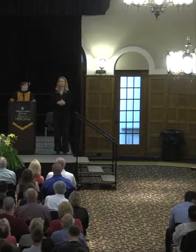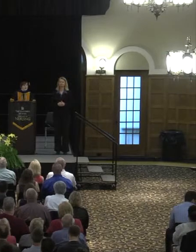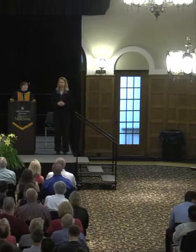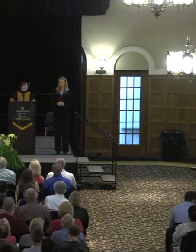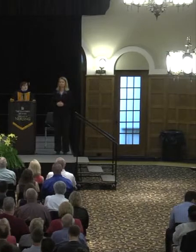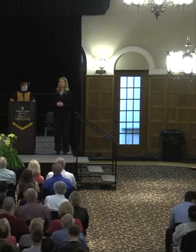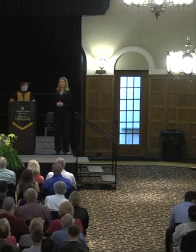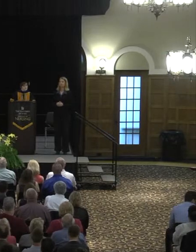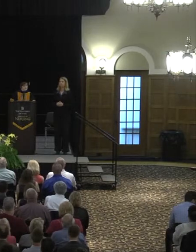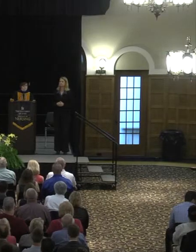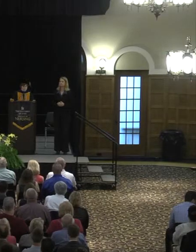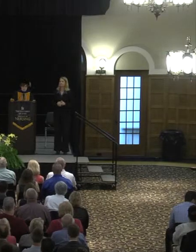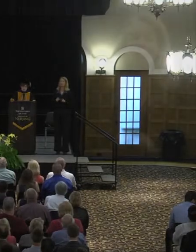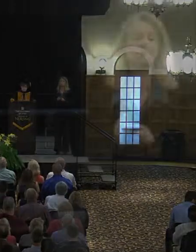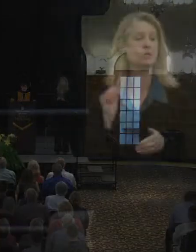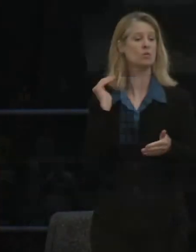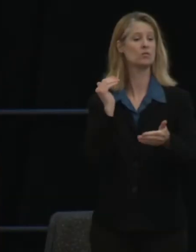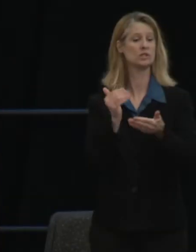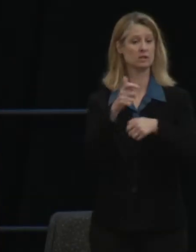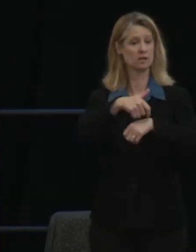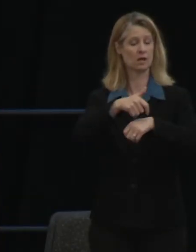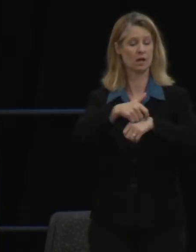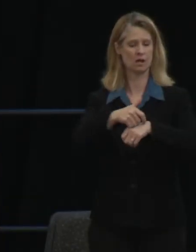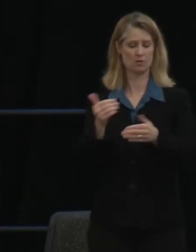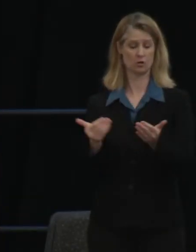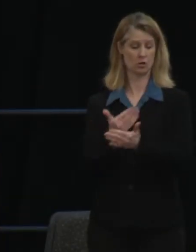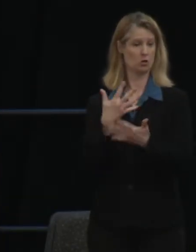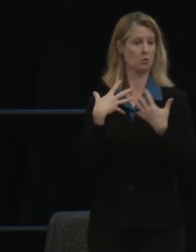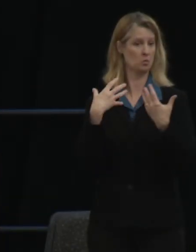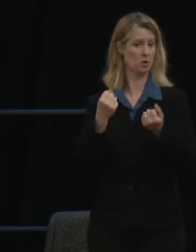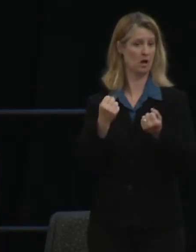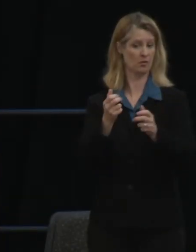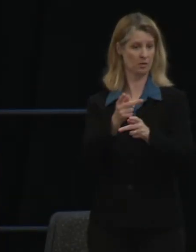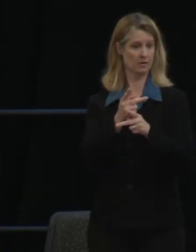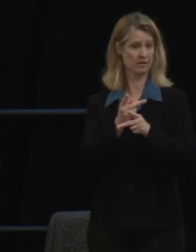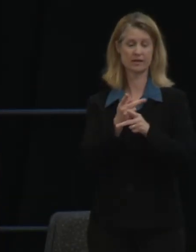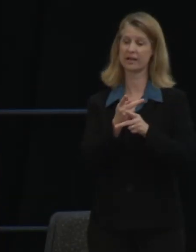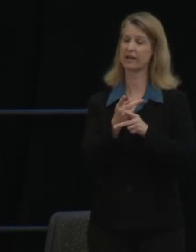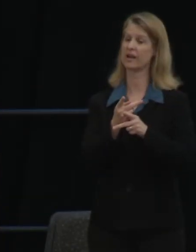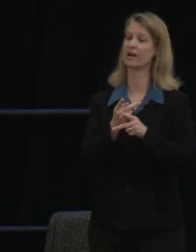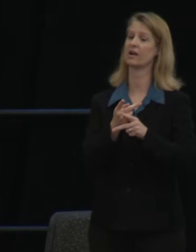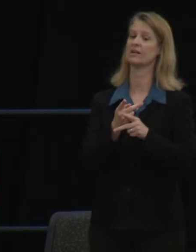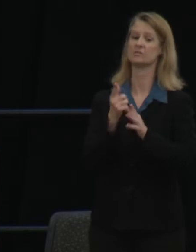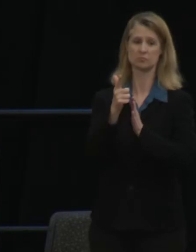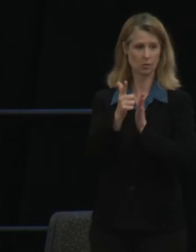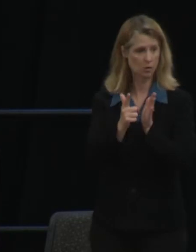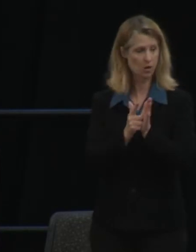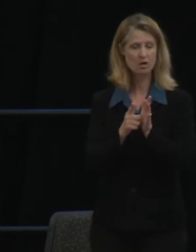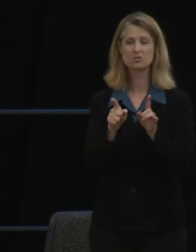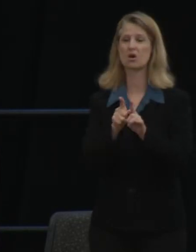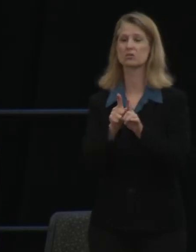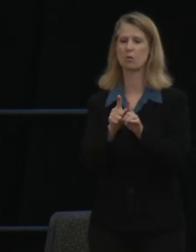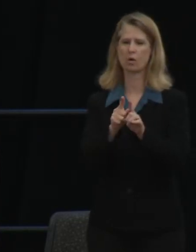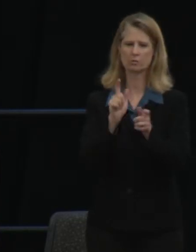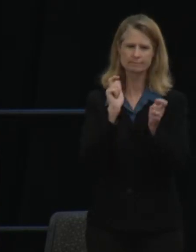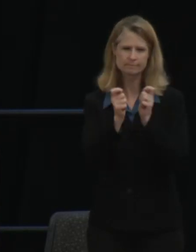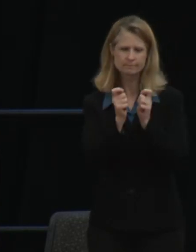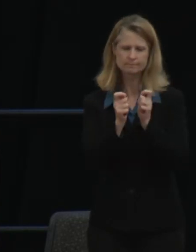In the near term, the new healthcare laws identify great challenges in the management of chronic conditions,